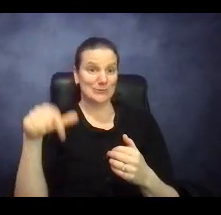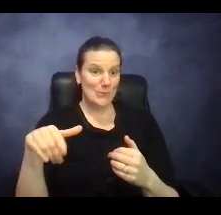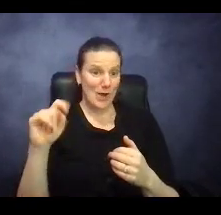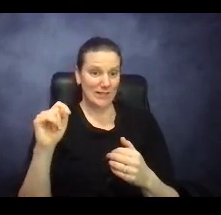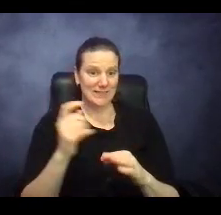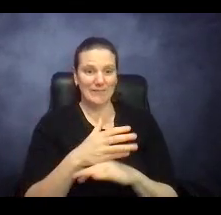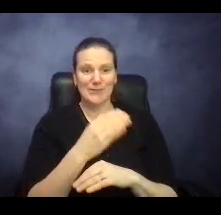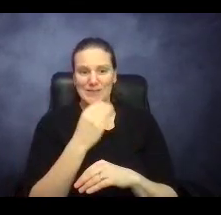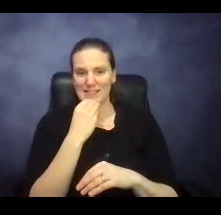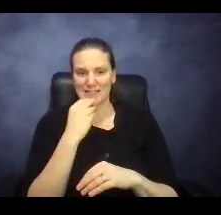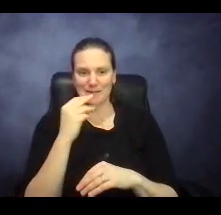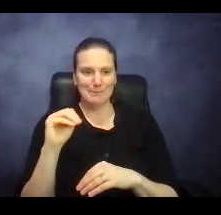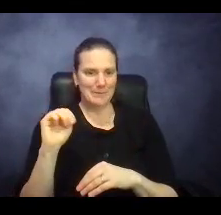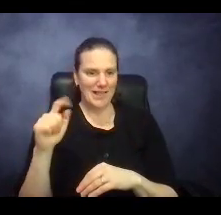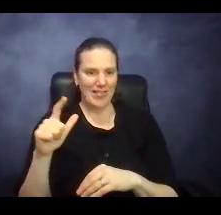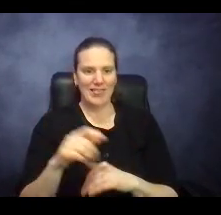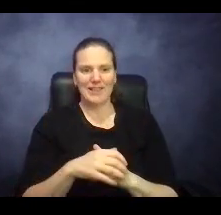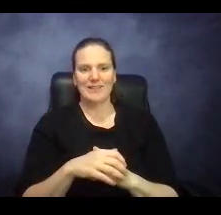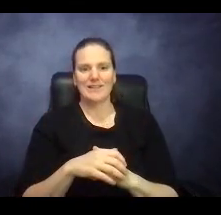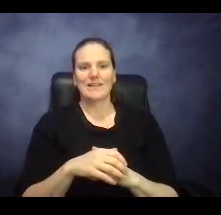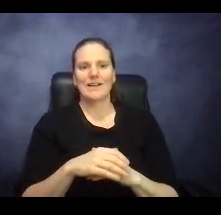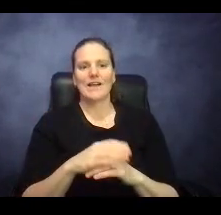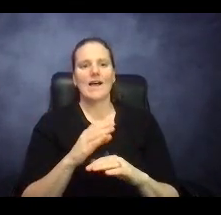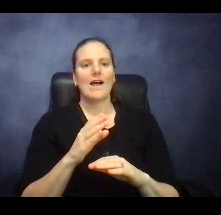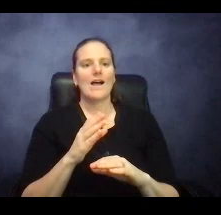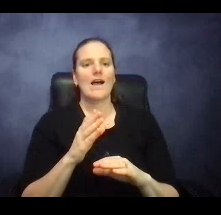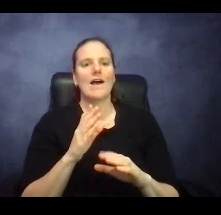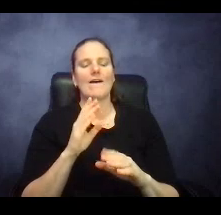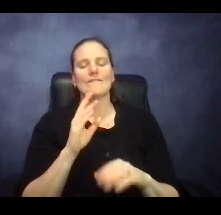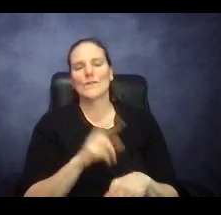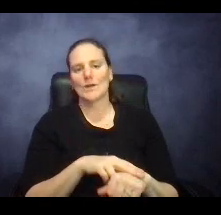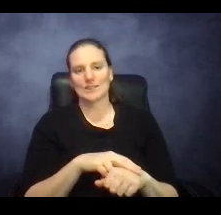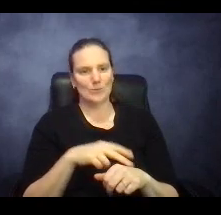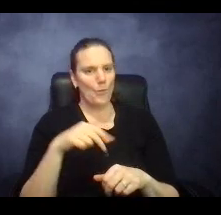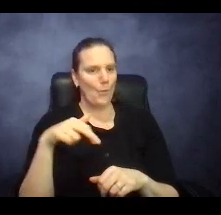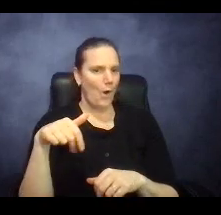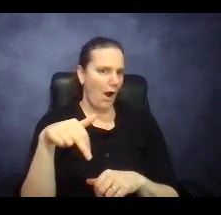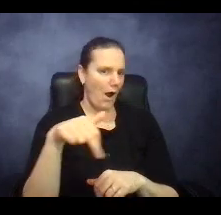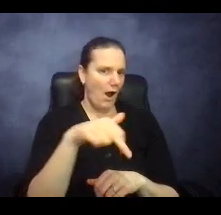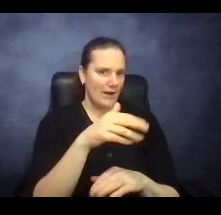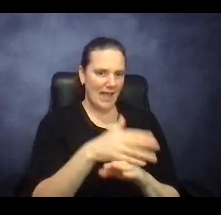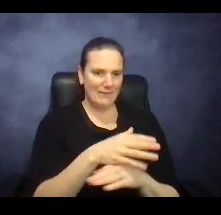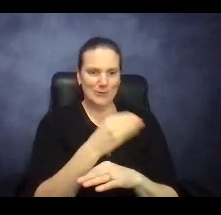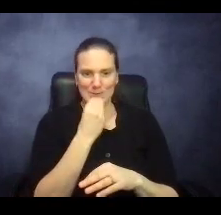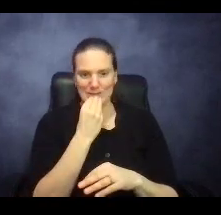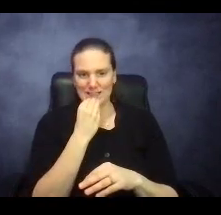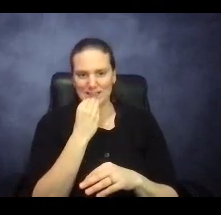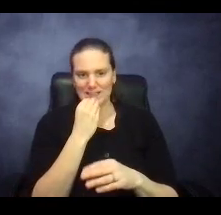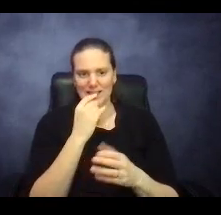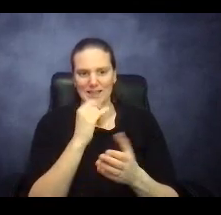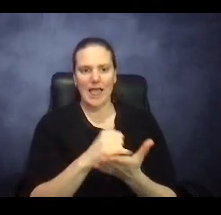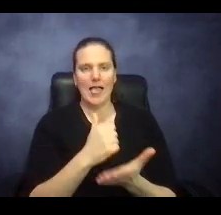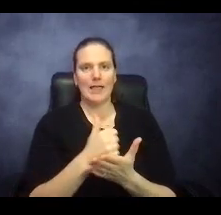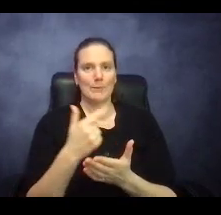And then of course going in on a postprandial walk, like going after going walking after a meal can help to put that glucose into the cell.